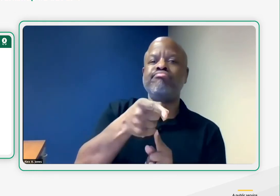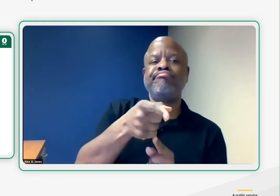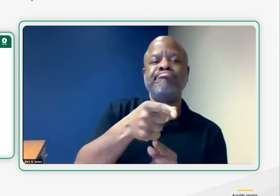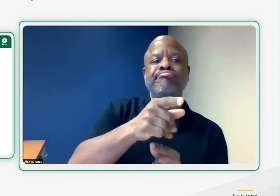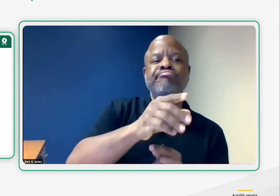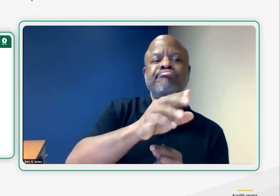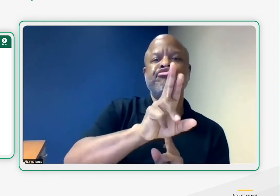in our lives.